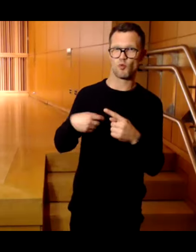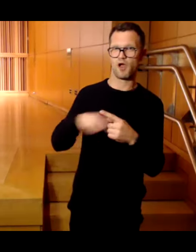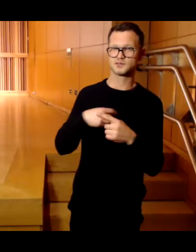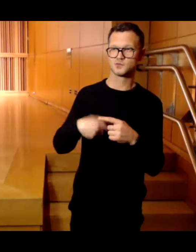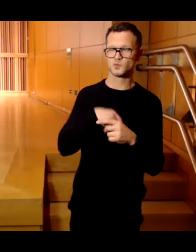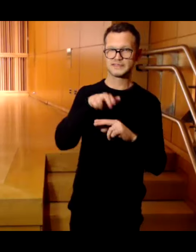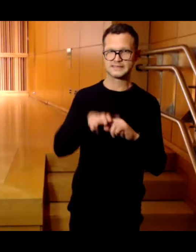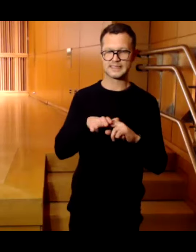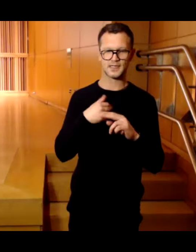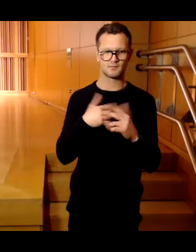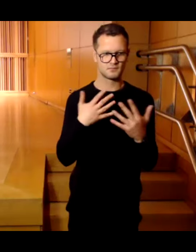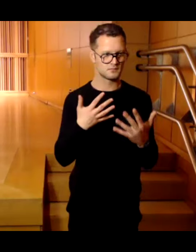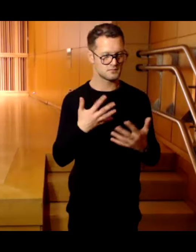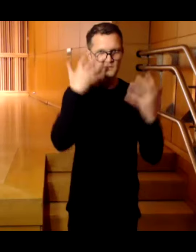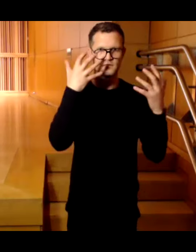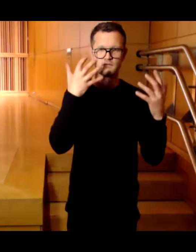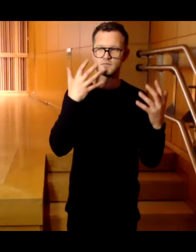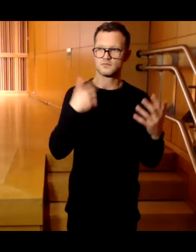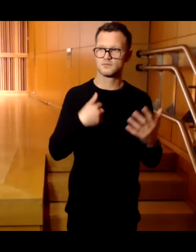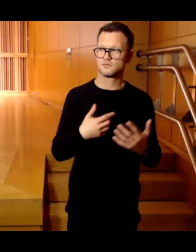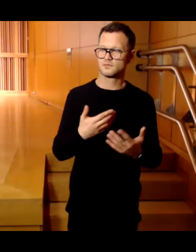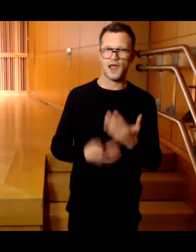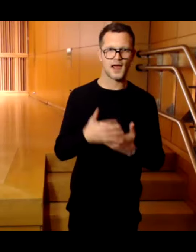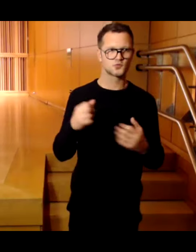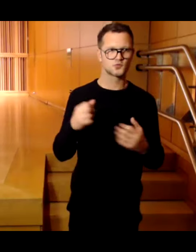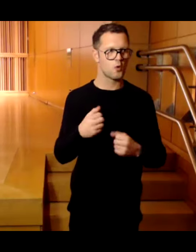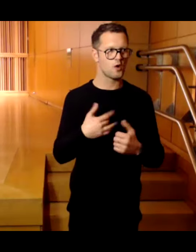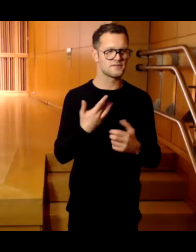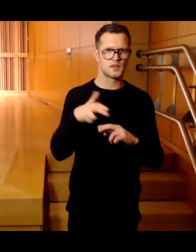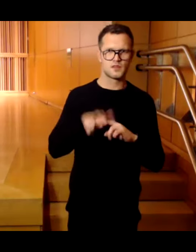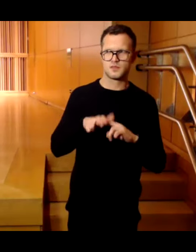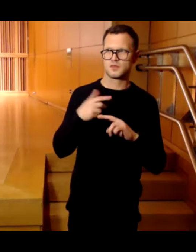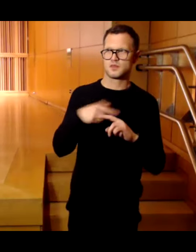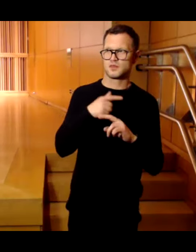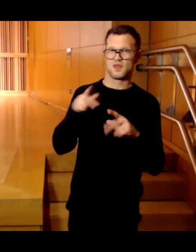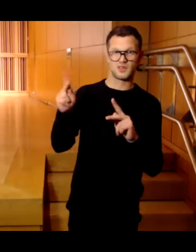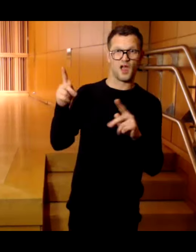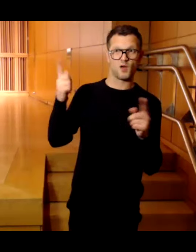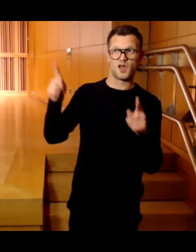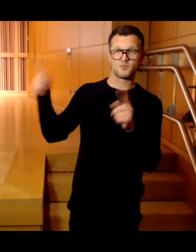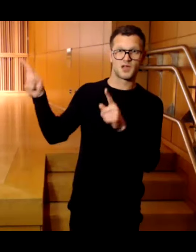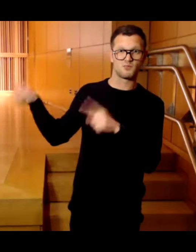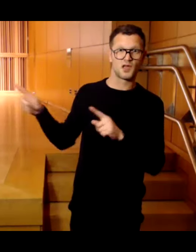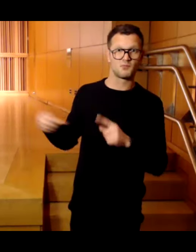face is hot, learning that we. are the types of people who allow such things, that the certainty.